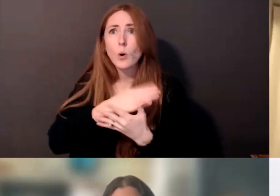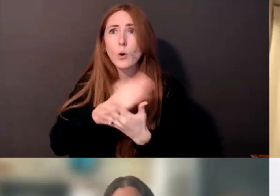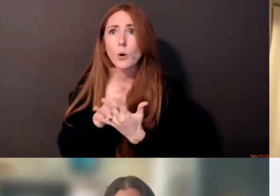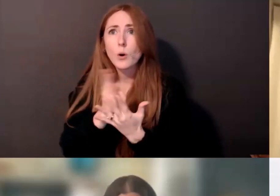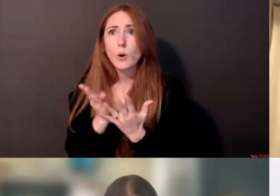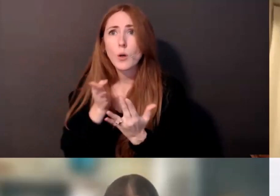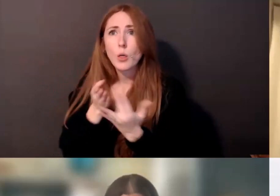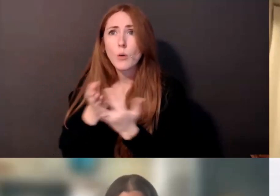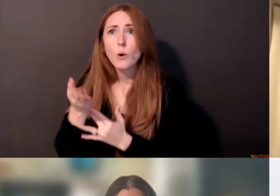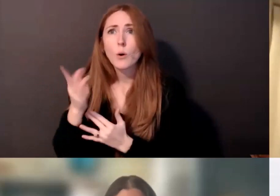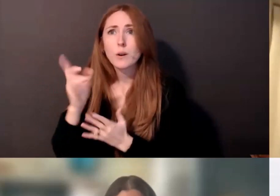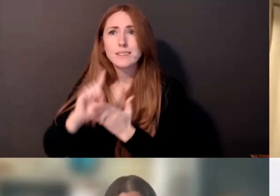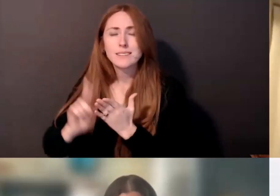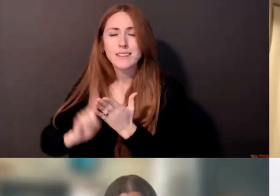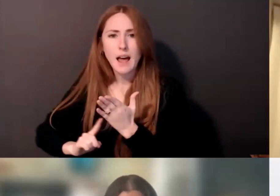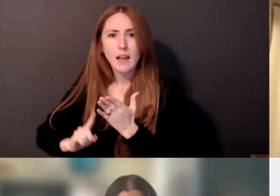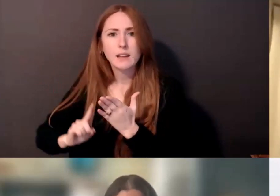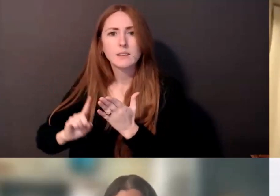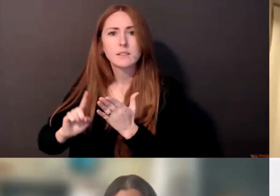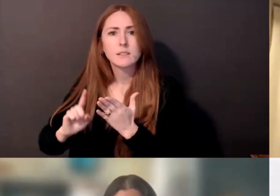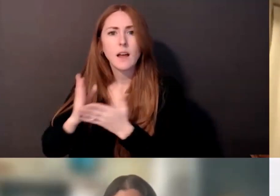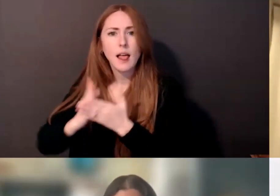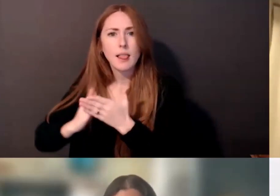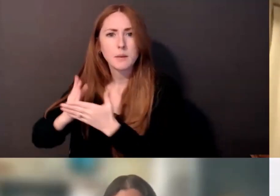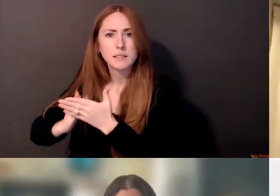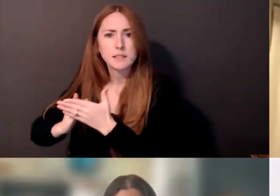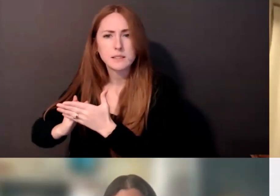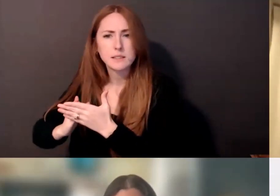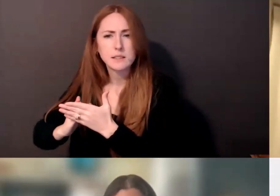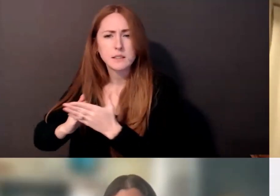So do you have a story or something,